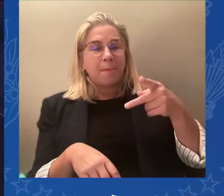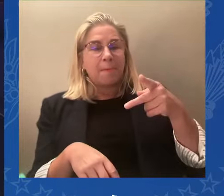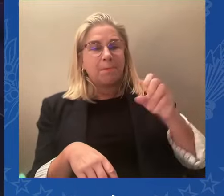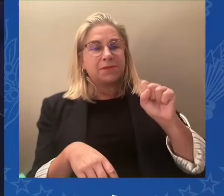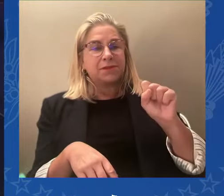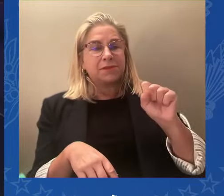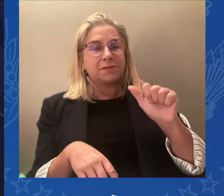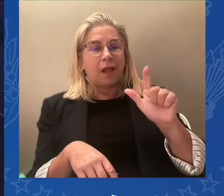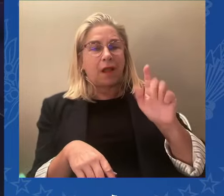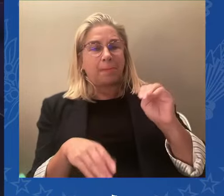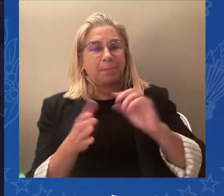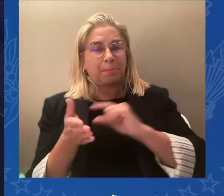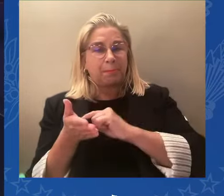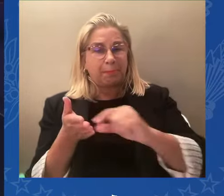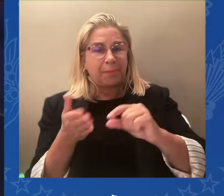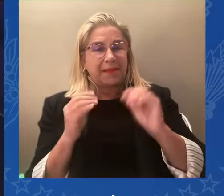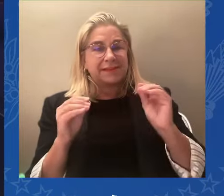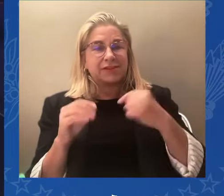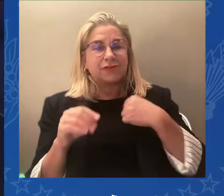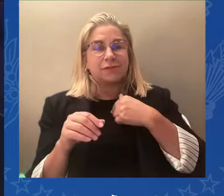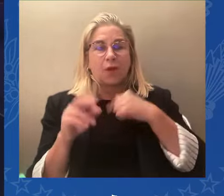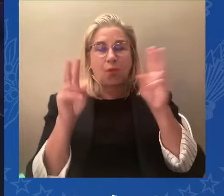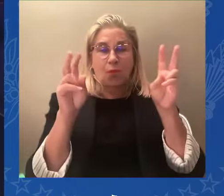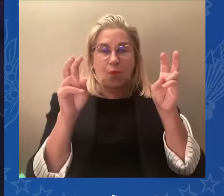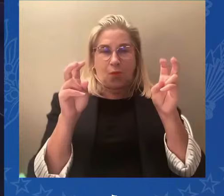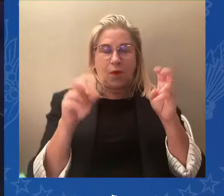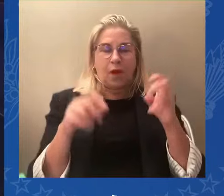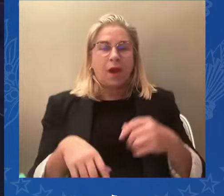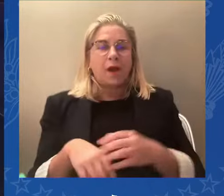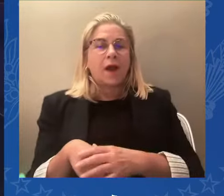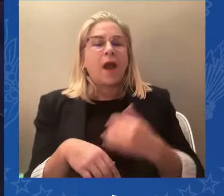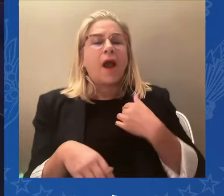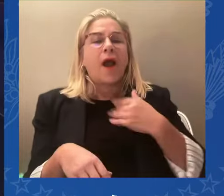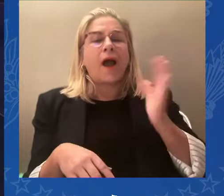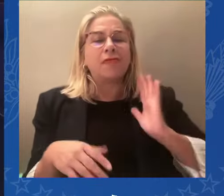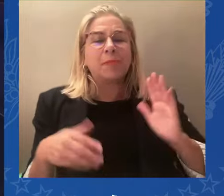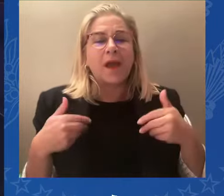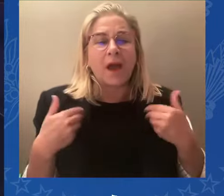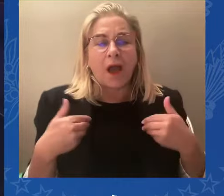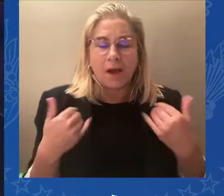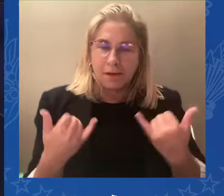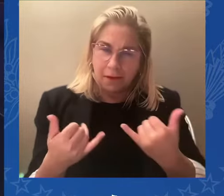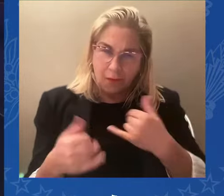and now I’m old” -- which is true -- --